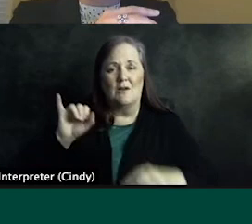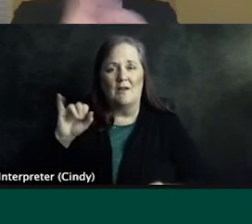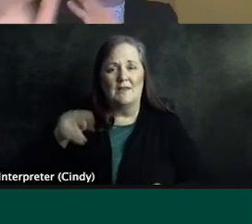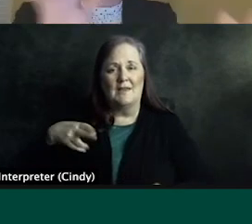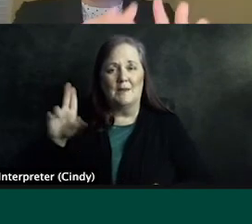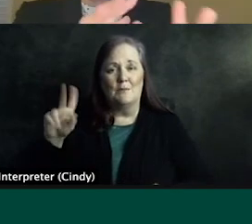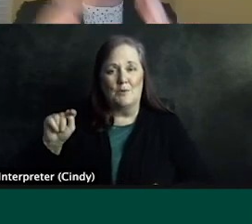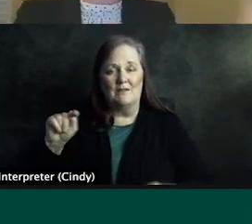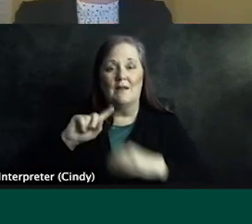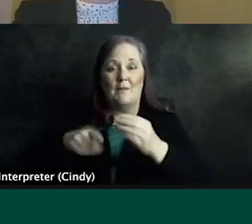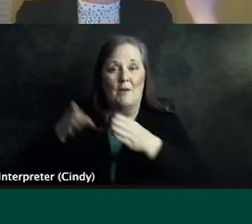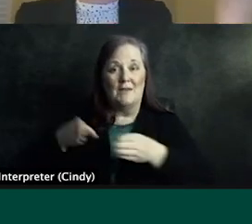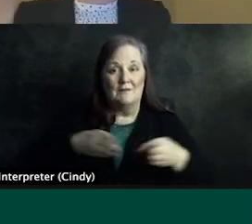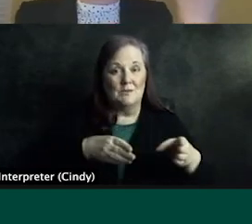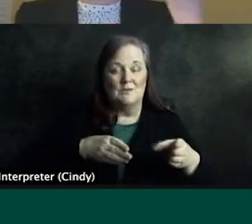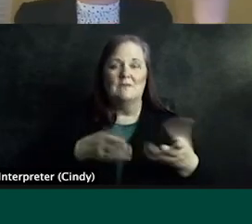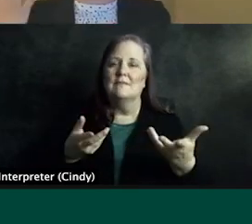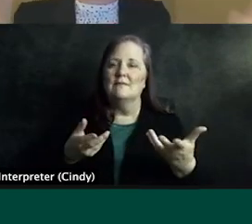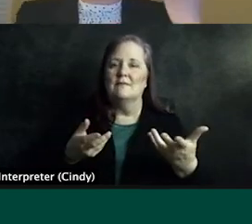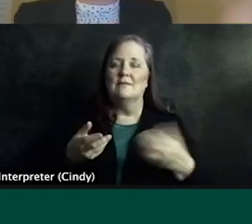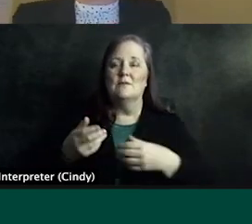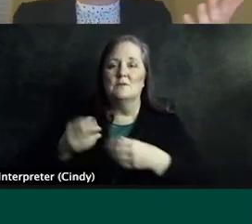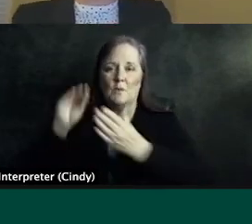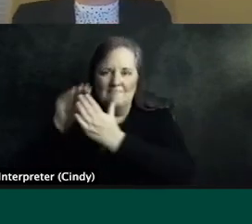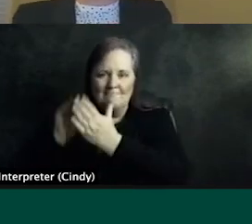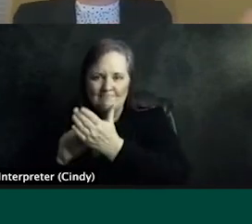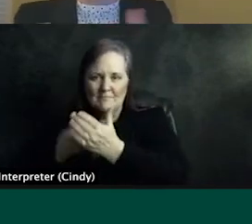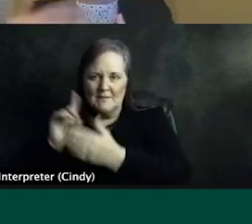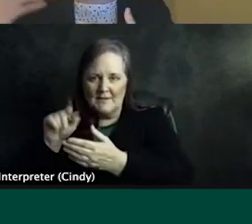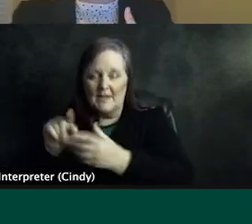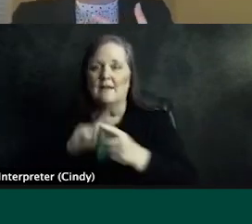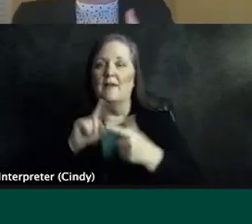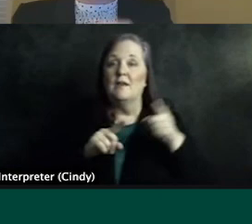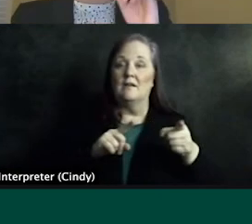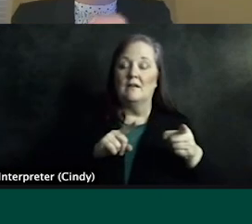That being said, just to kind of provide a fair and balanced approach, the other perspective is